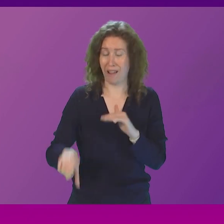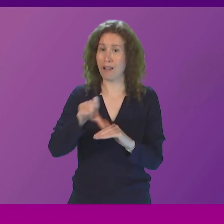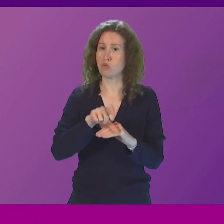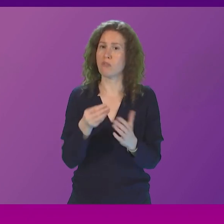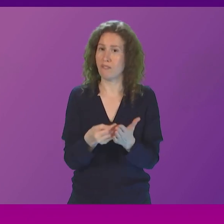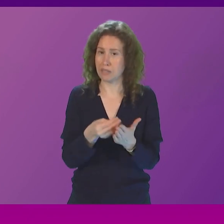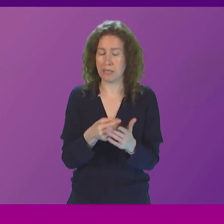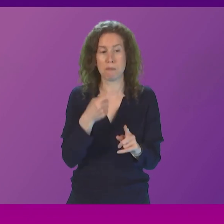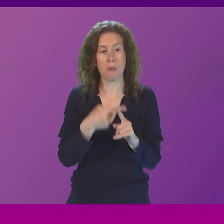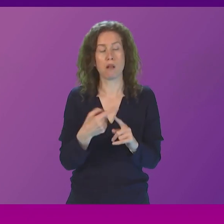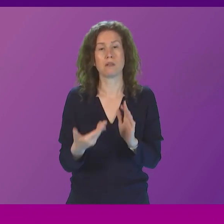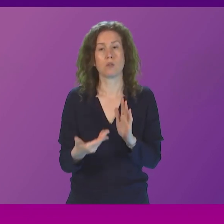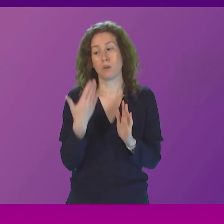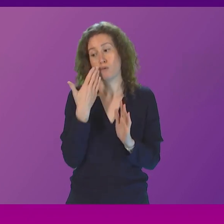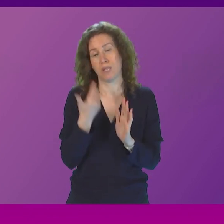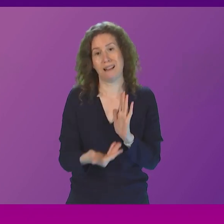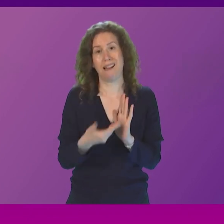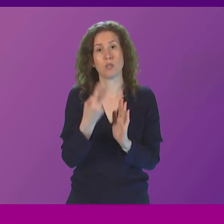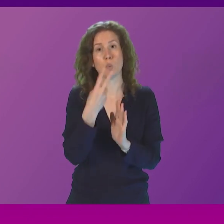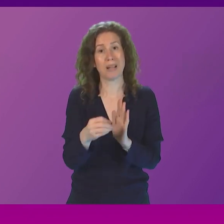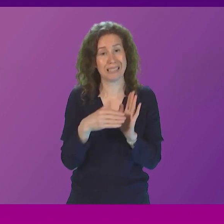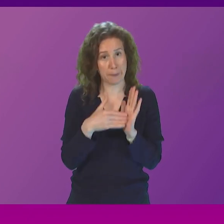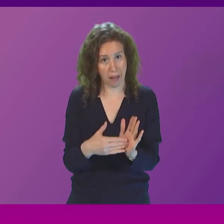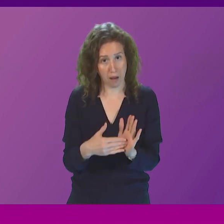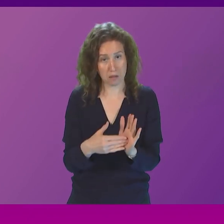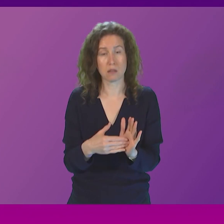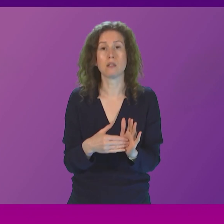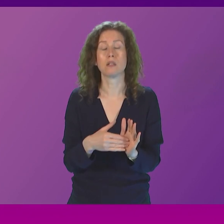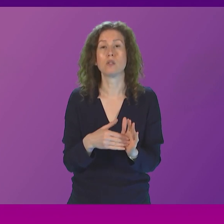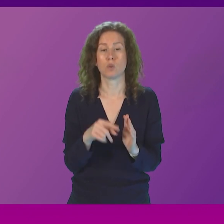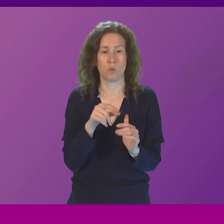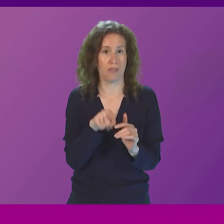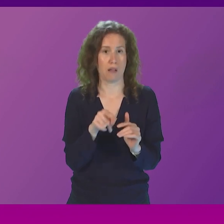We have also recently added an additional £20 million to the value of the drug tariff